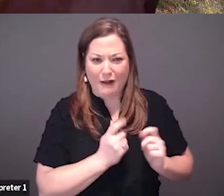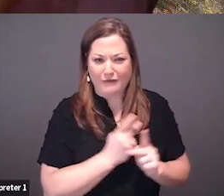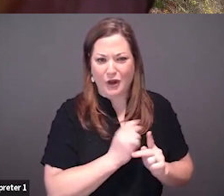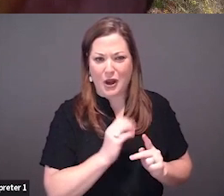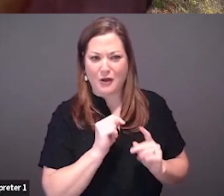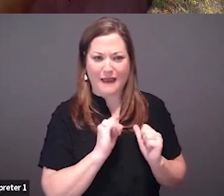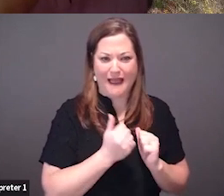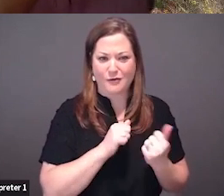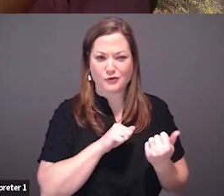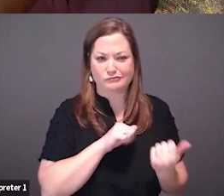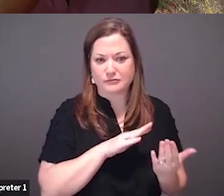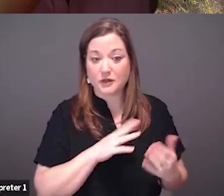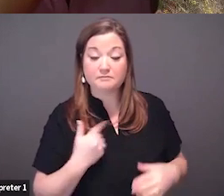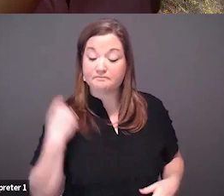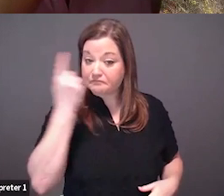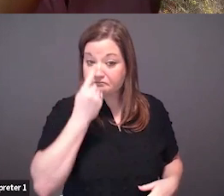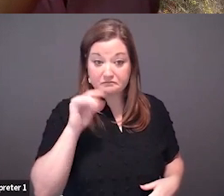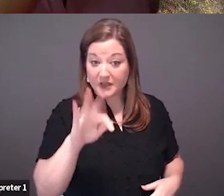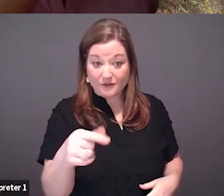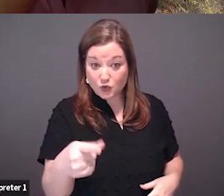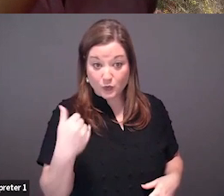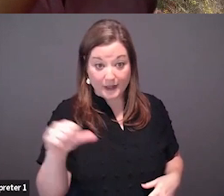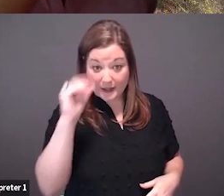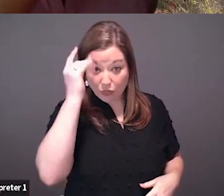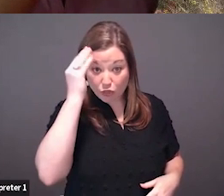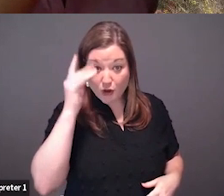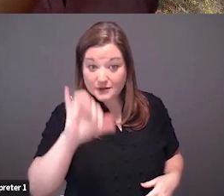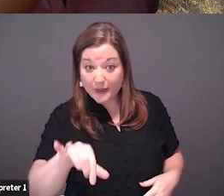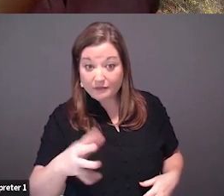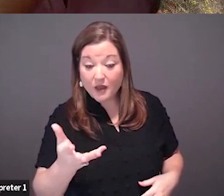I'm wondering if you have any thoughts you could share on that with maybe a specific example.